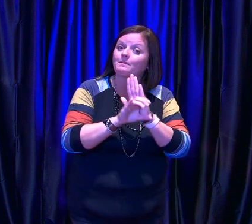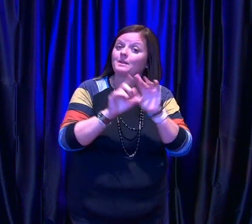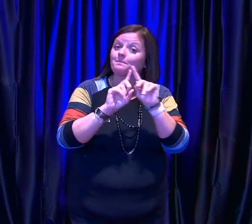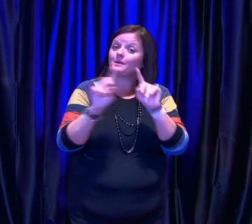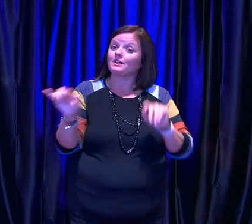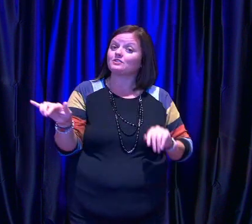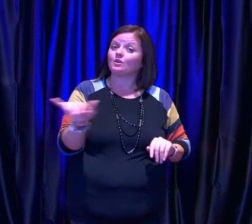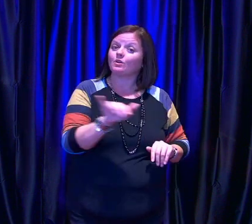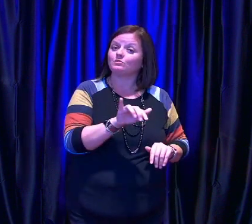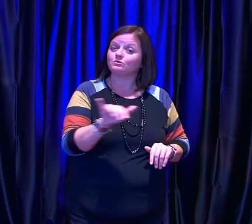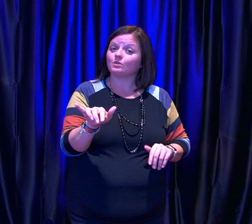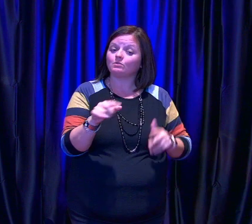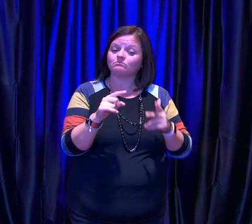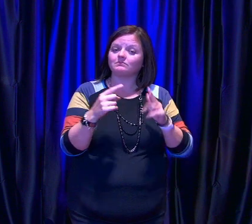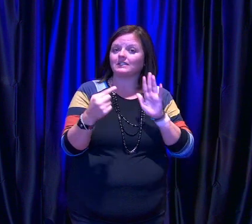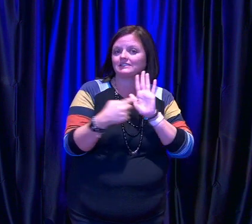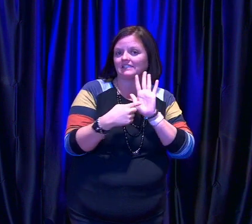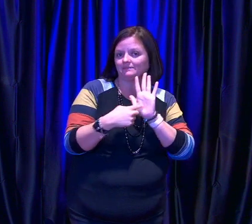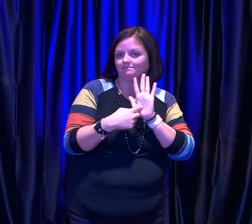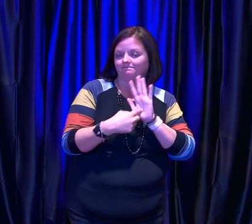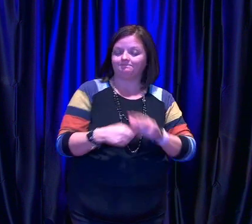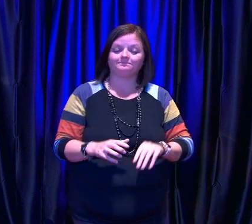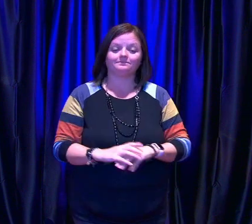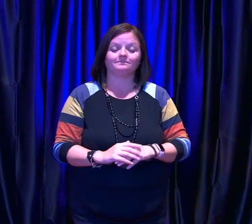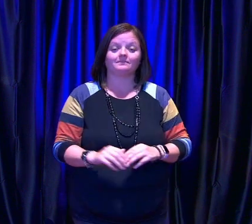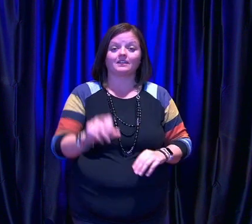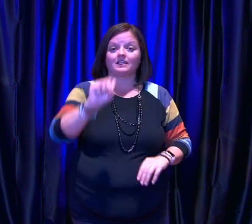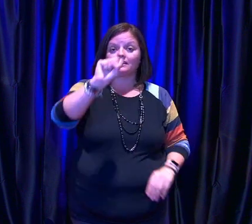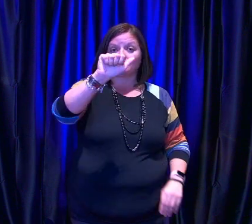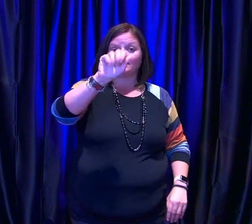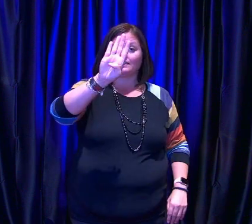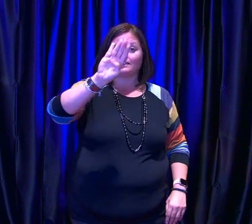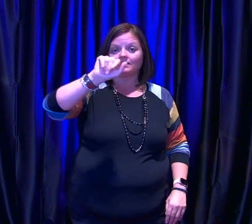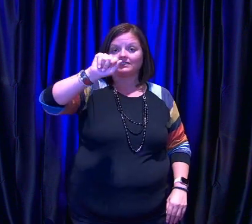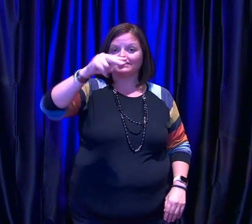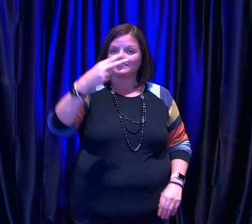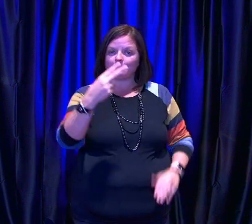also a sign sabbath of course means to stop